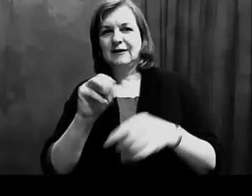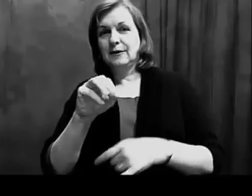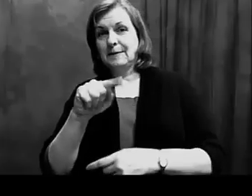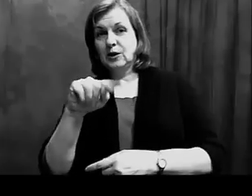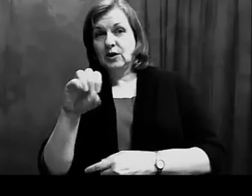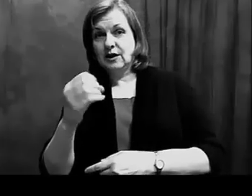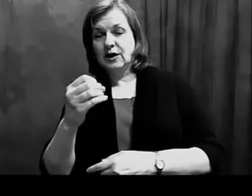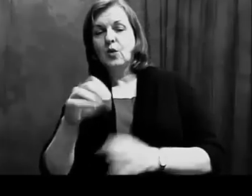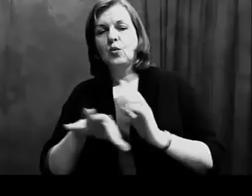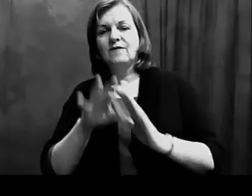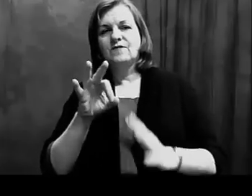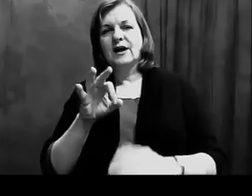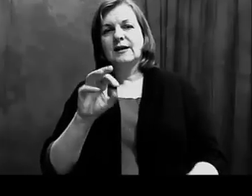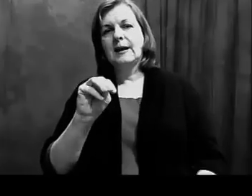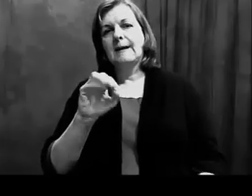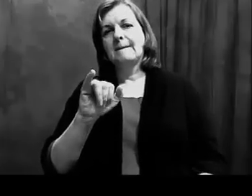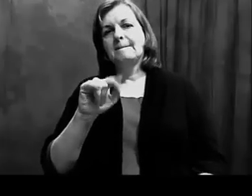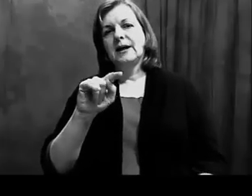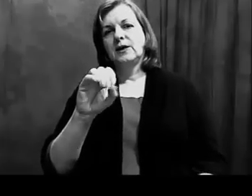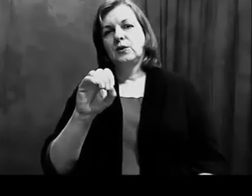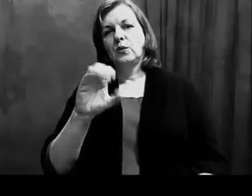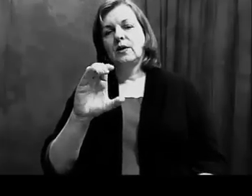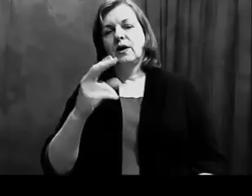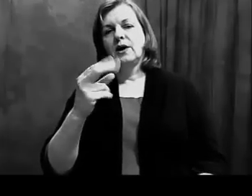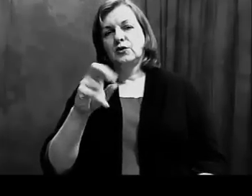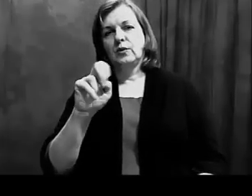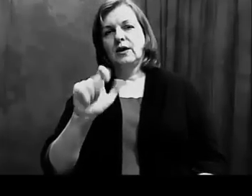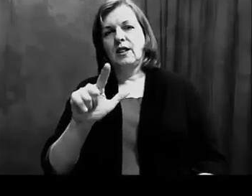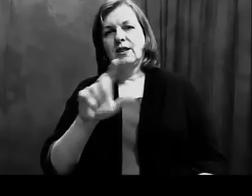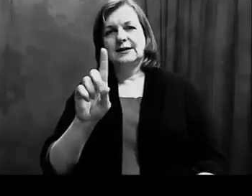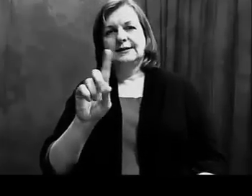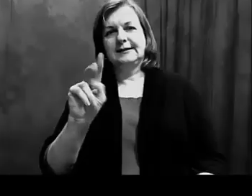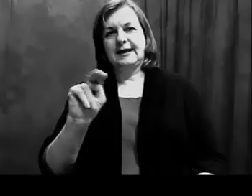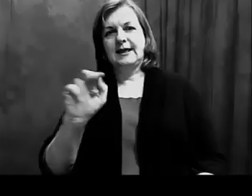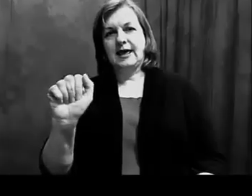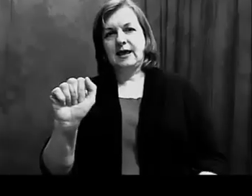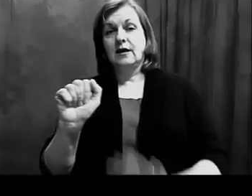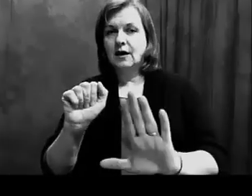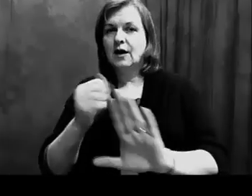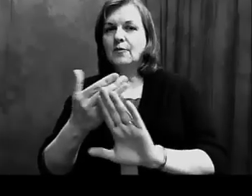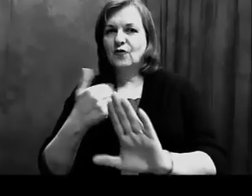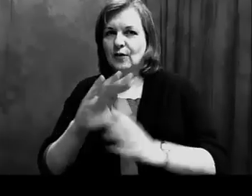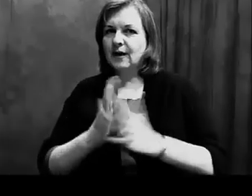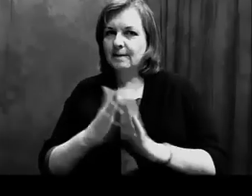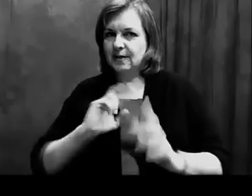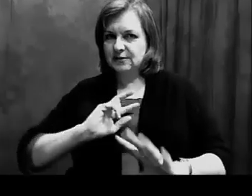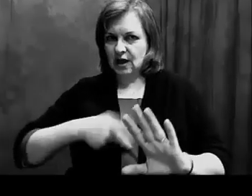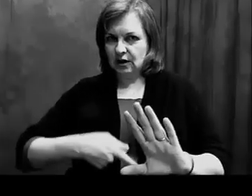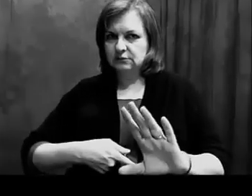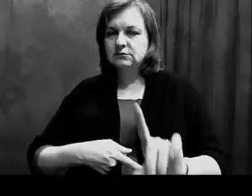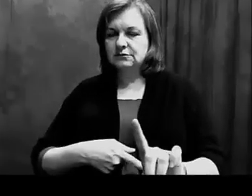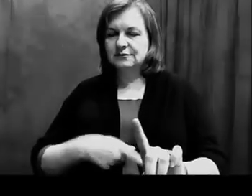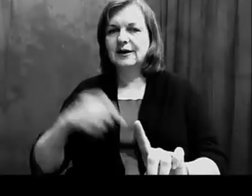mitochondria were going to find mitochondrial DNA